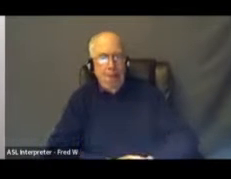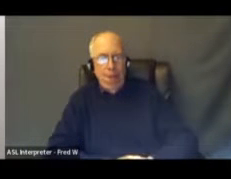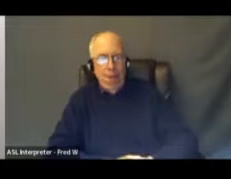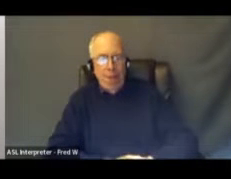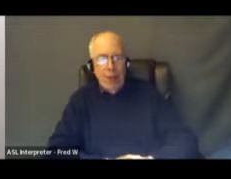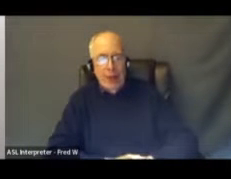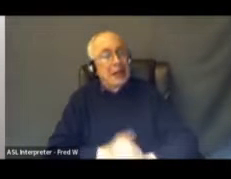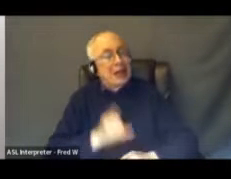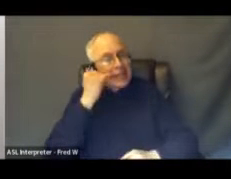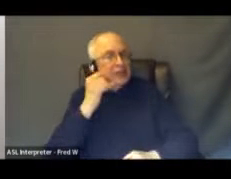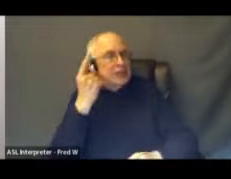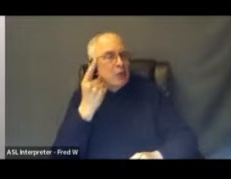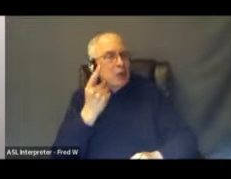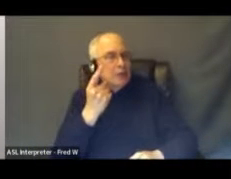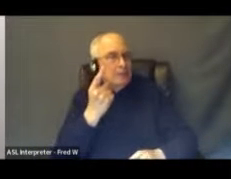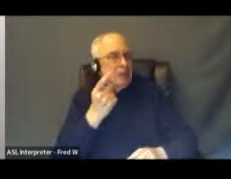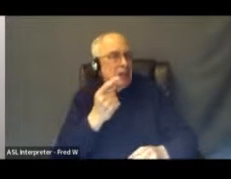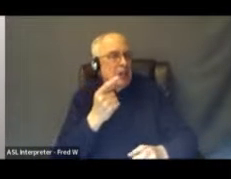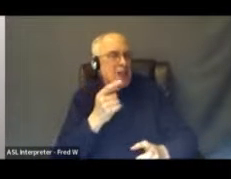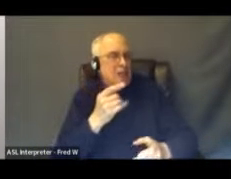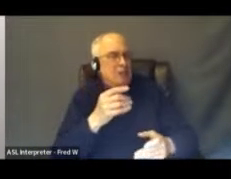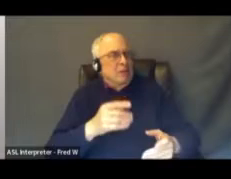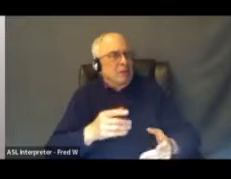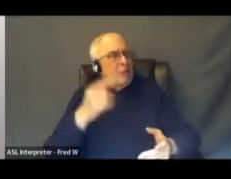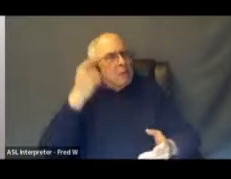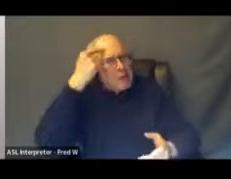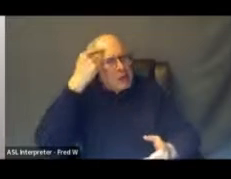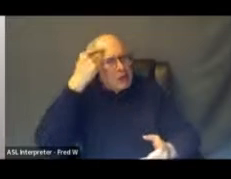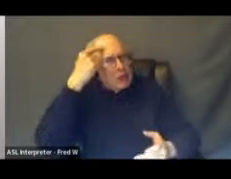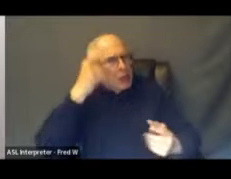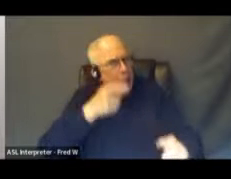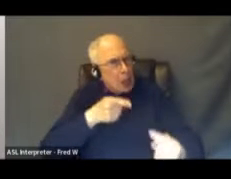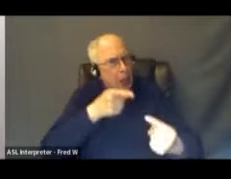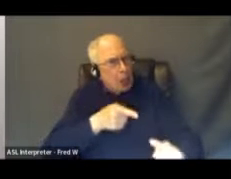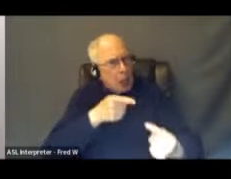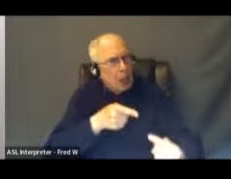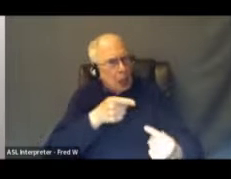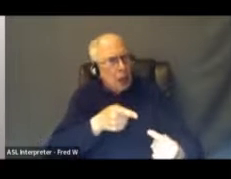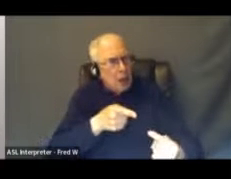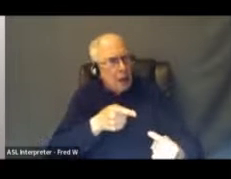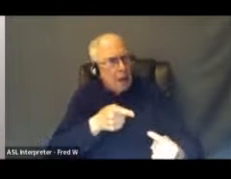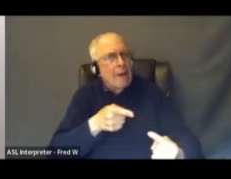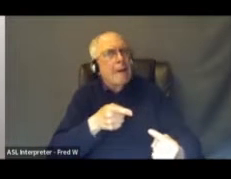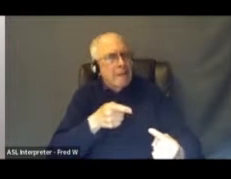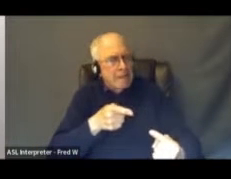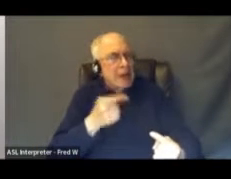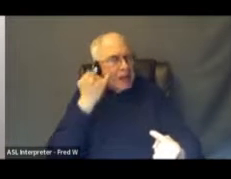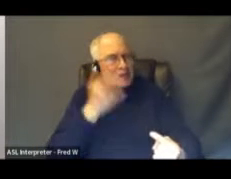struggles with memory, then we recommend if this survivor has 10 requirements or the court that they're expected to